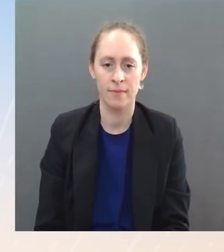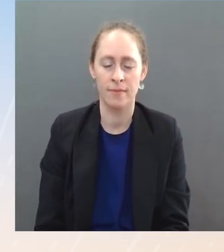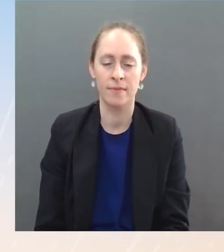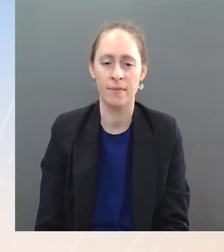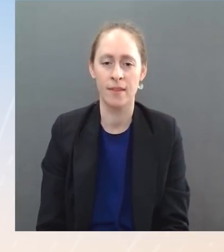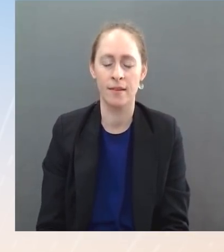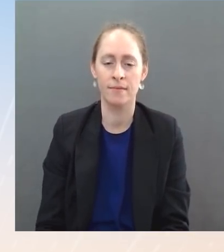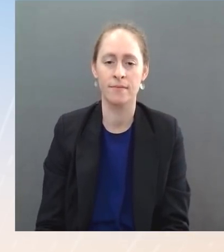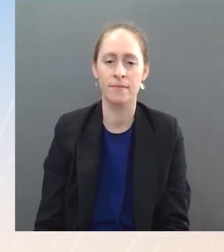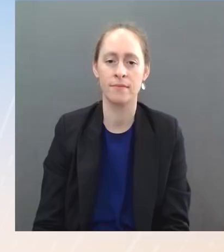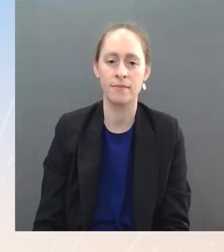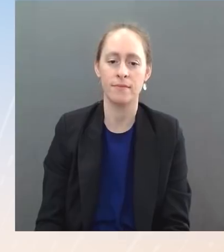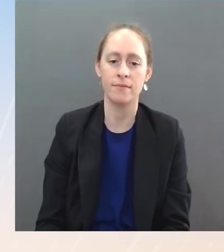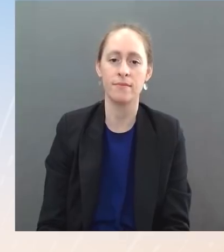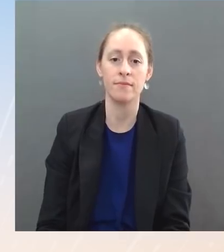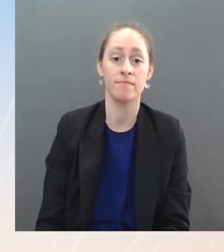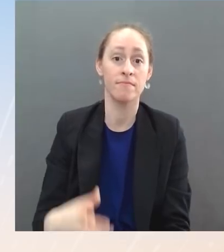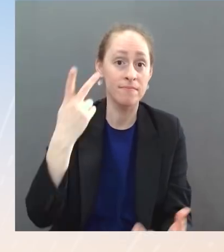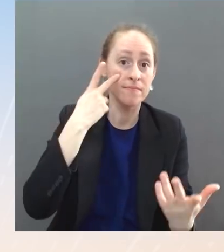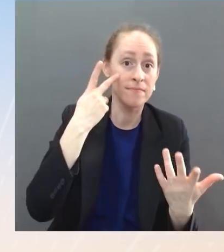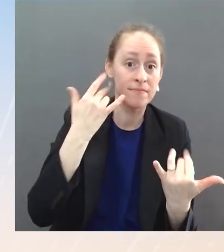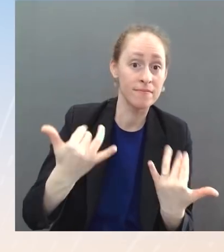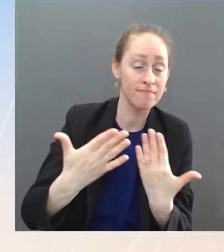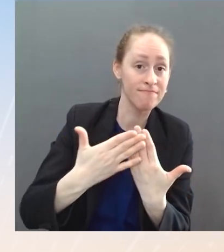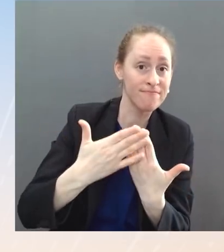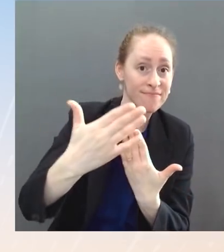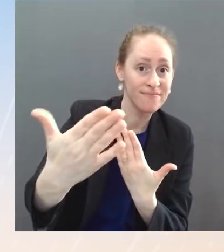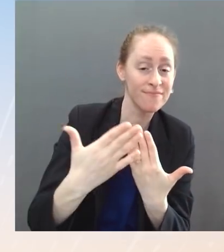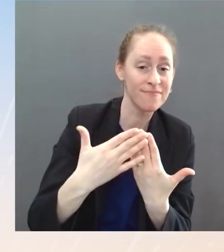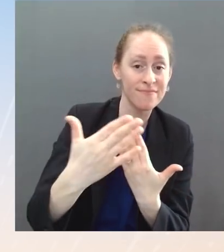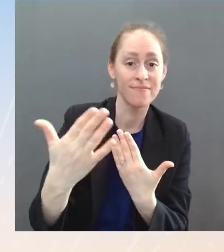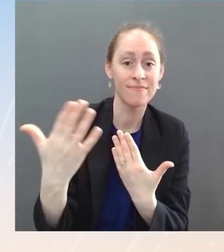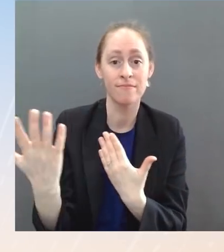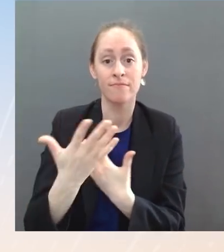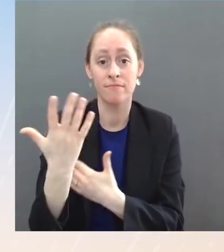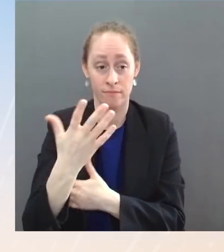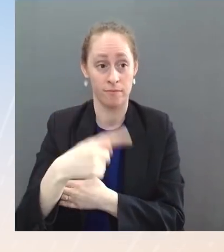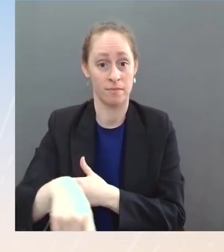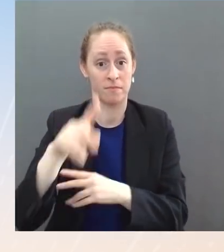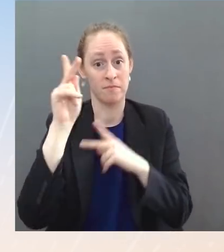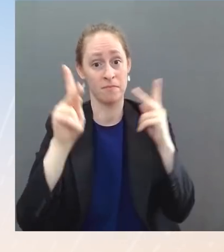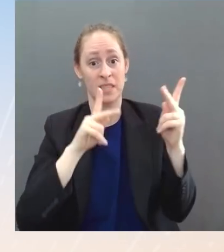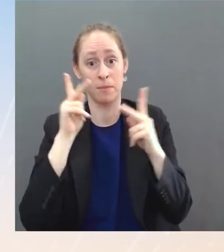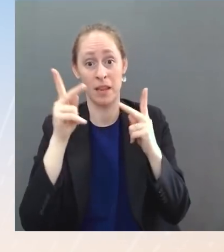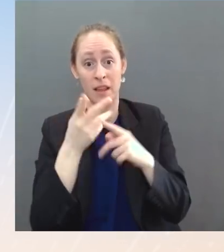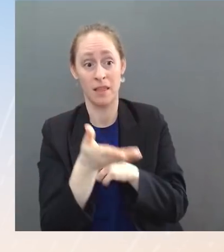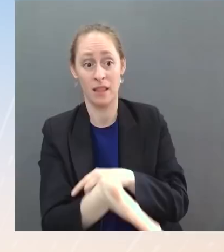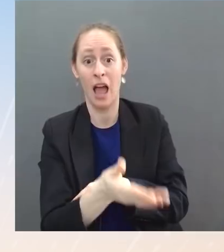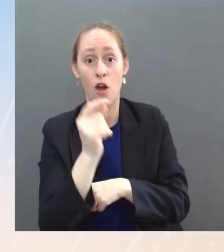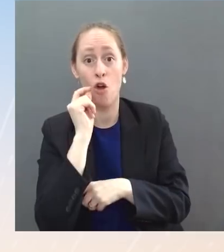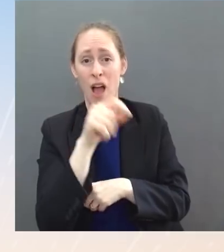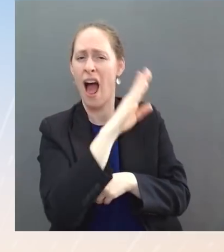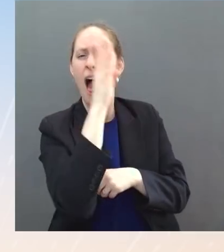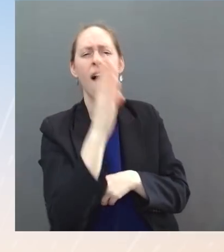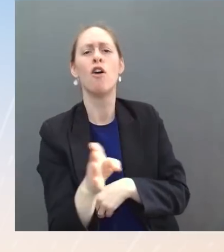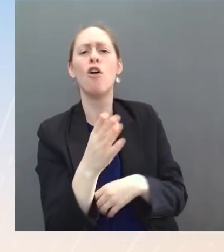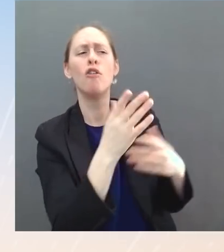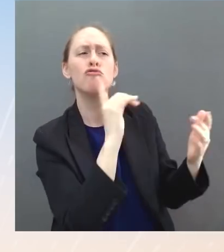by the Ukrainian people. Instead, its gains will be temporary, as the brave Ukrainian people resist Russian occupation